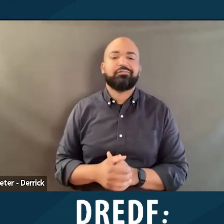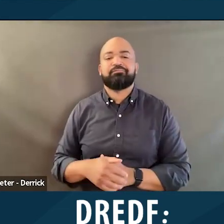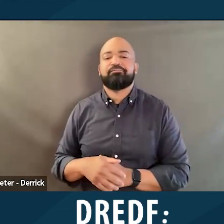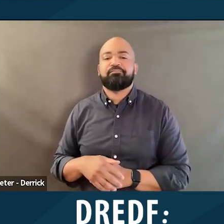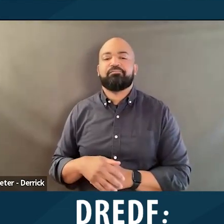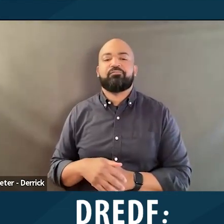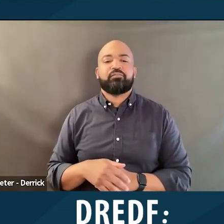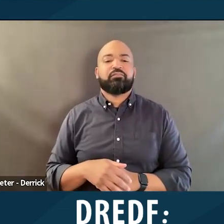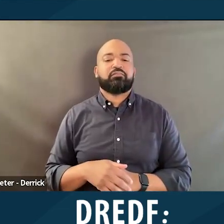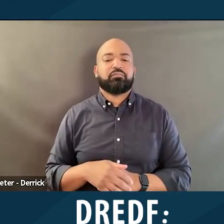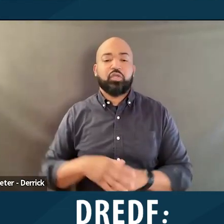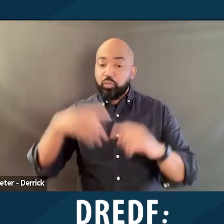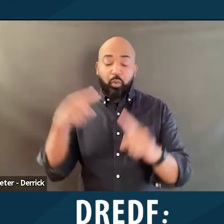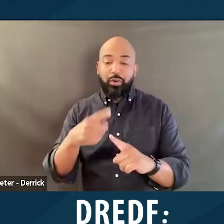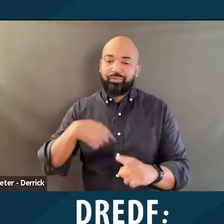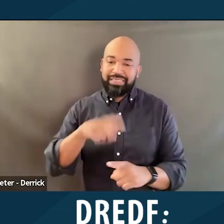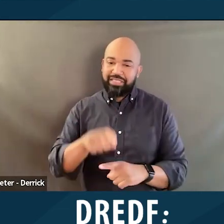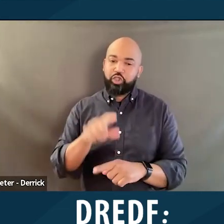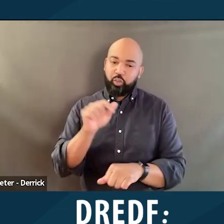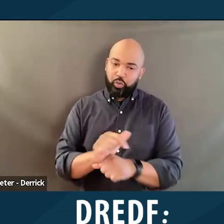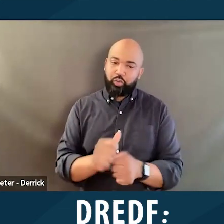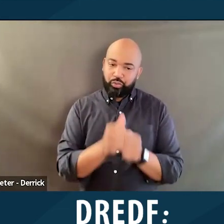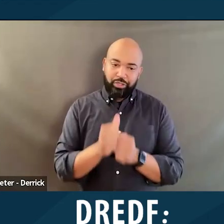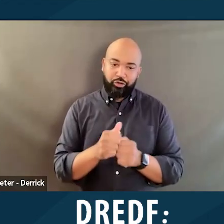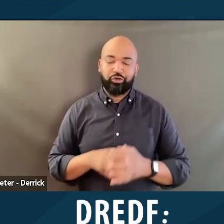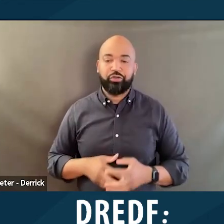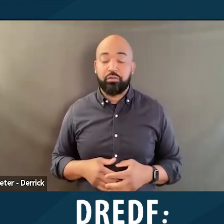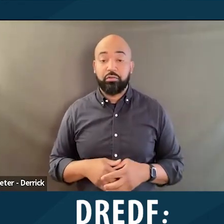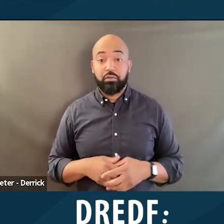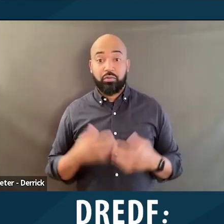working together, also, in some states, like mine right now anyway,